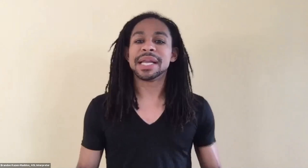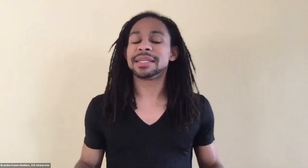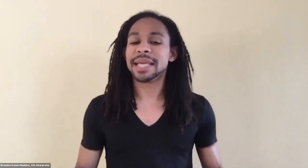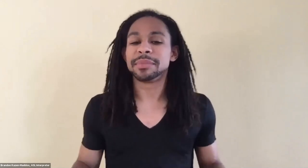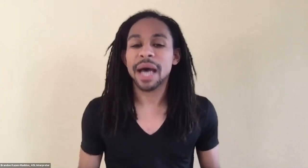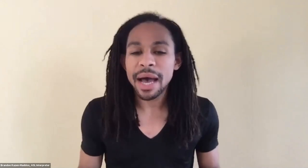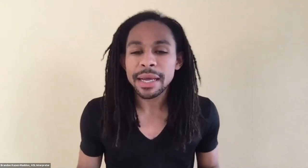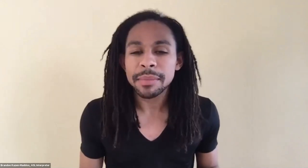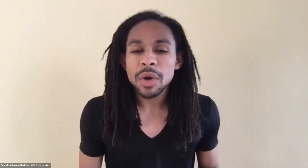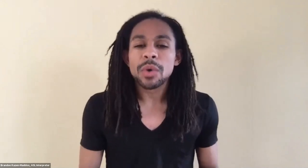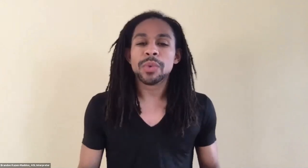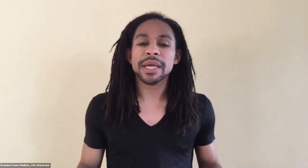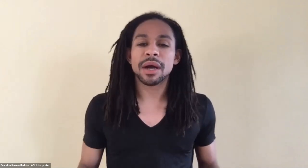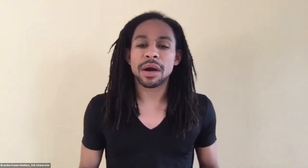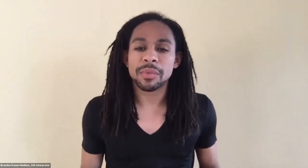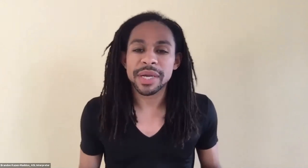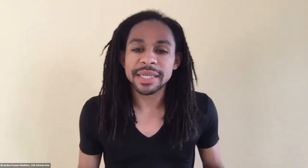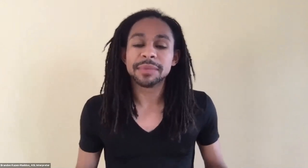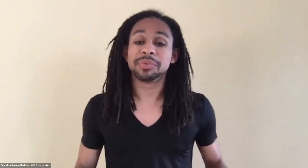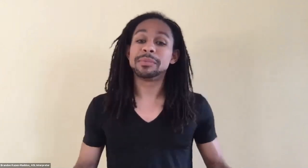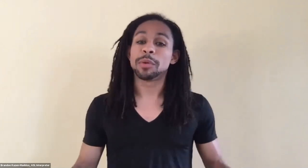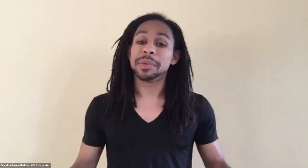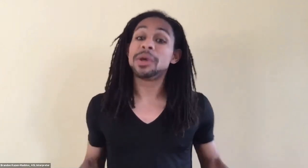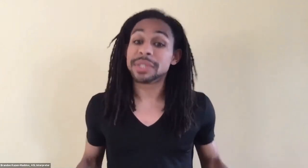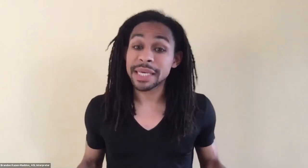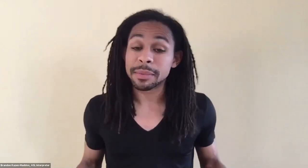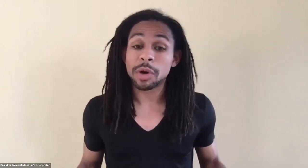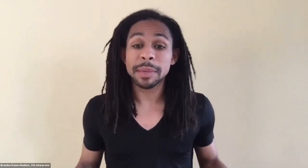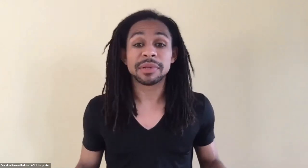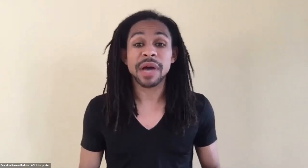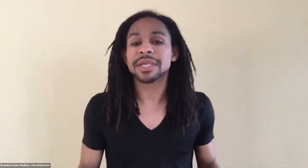but at the same time, we need to bring more POC, more people of color.